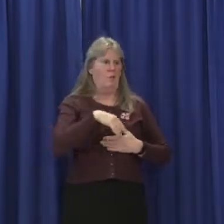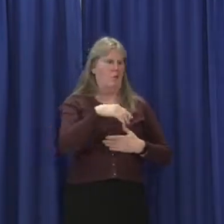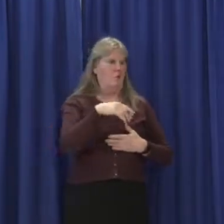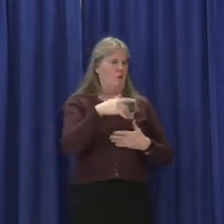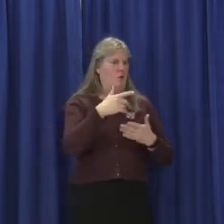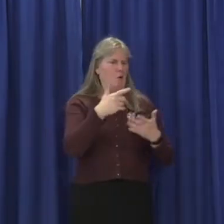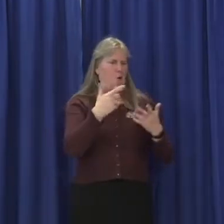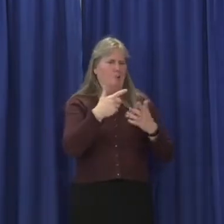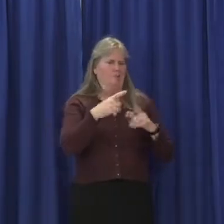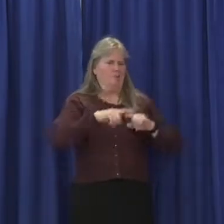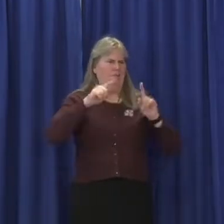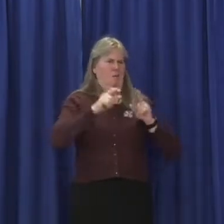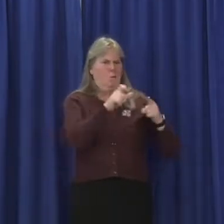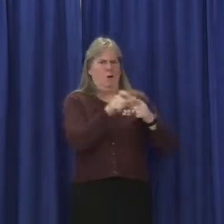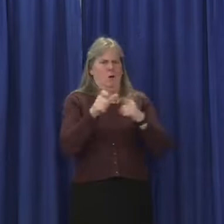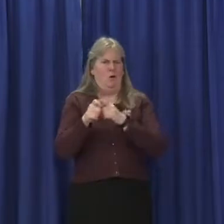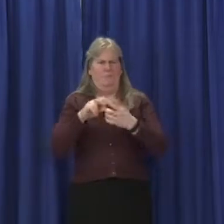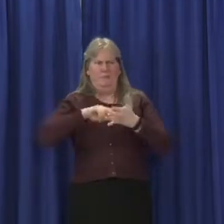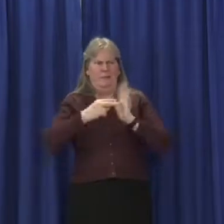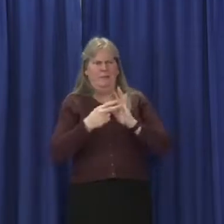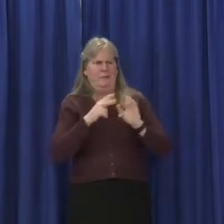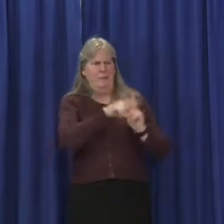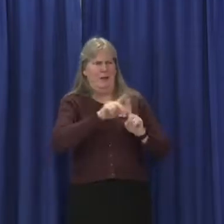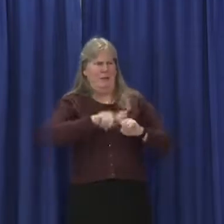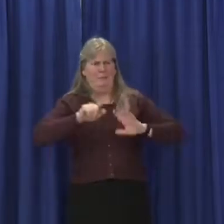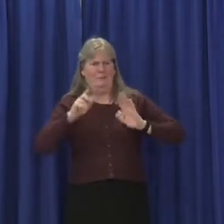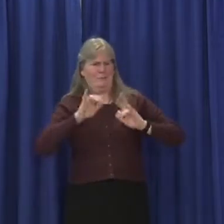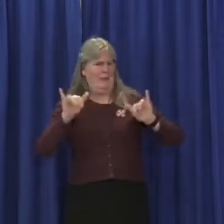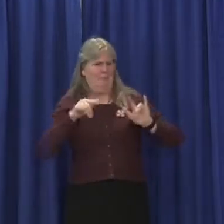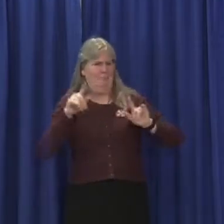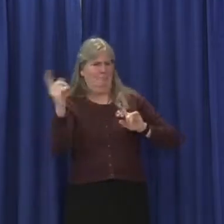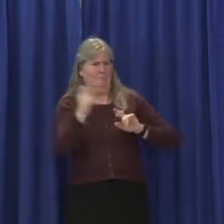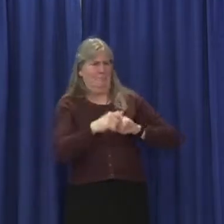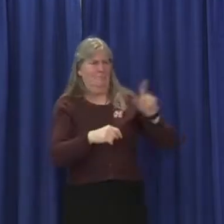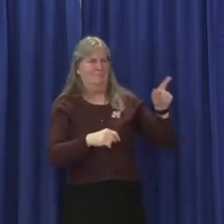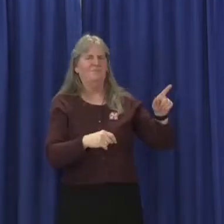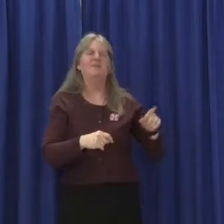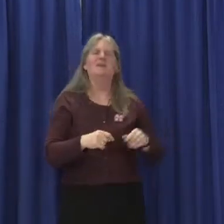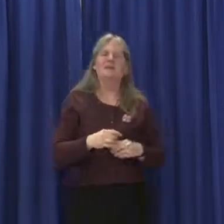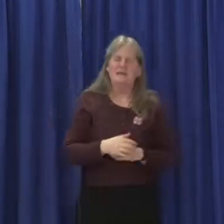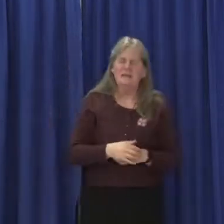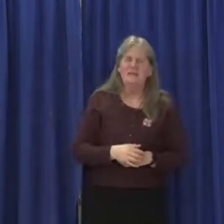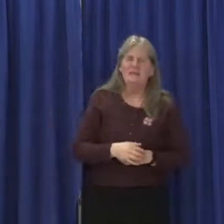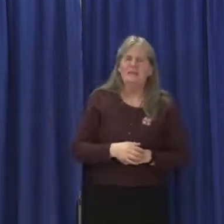please? Yes, and I know there's been a lot of questions about this.